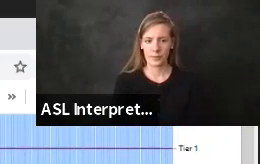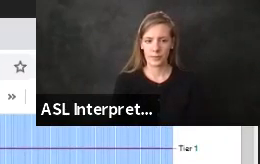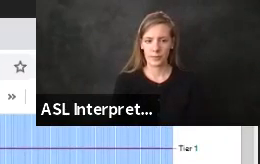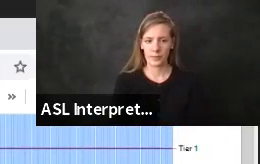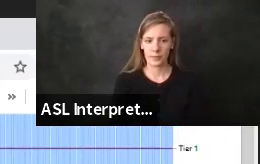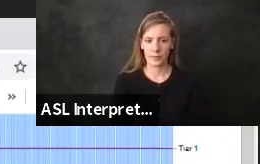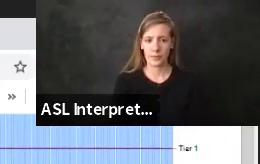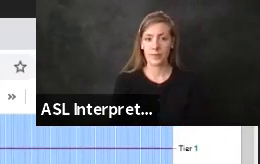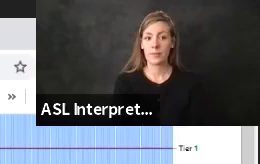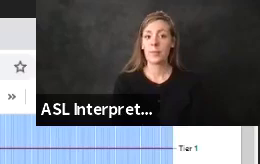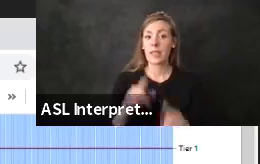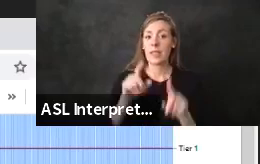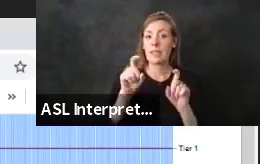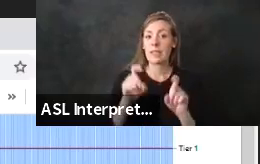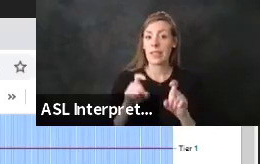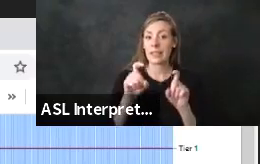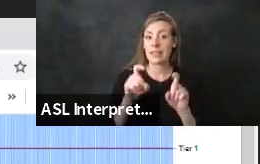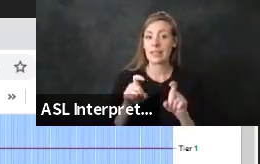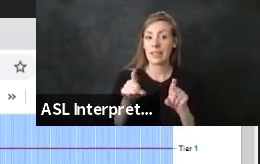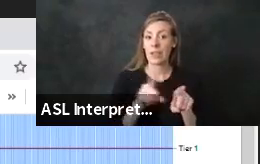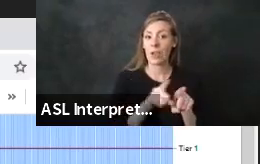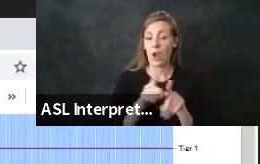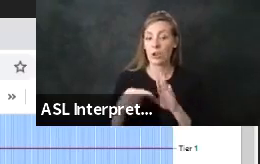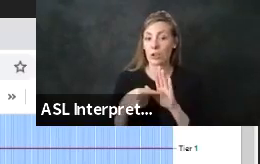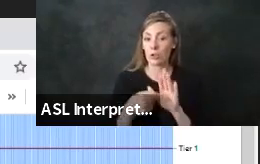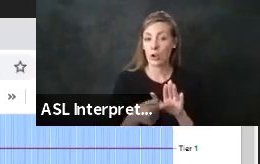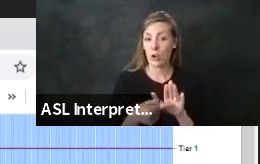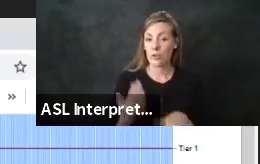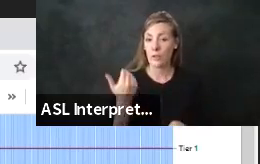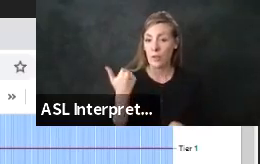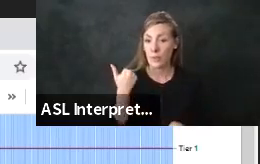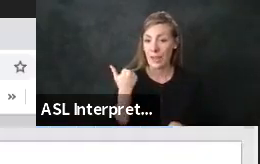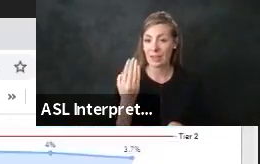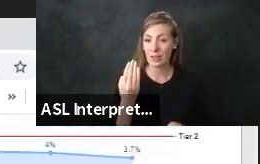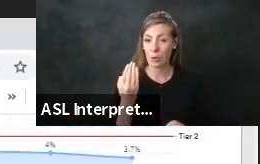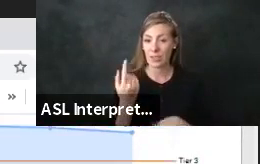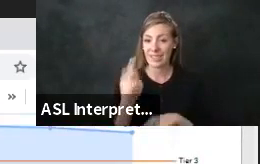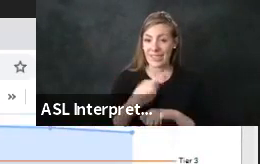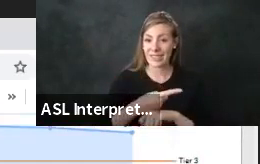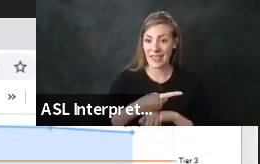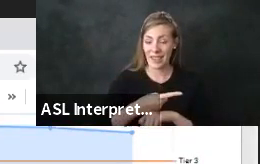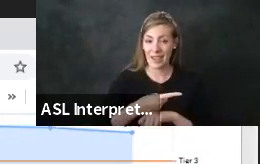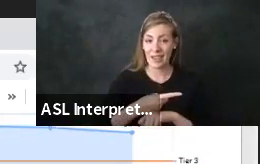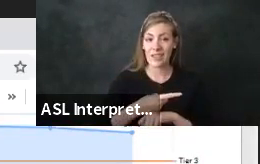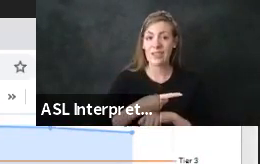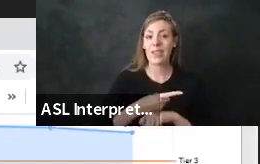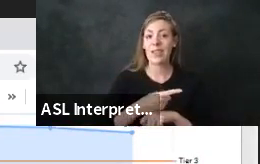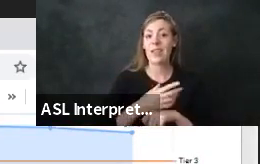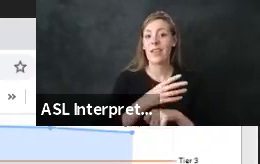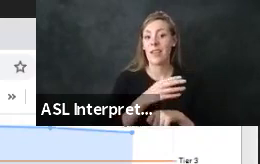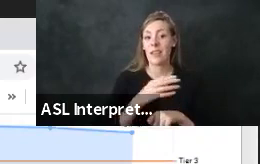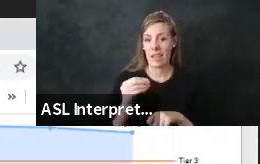Positivity also shown over the last 14 days as well as over the entire pandemic.